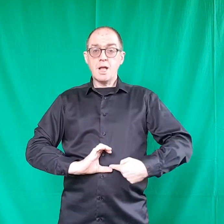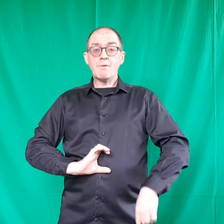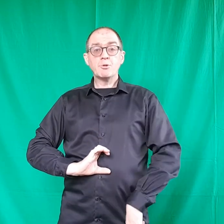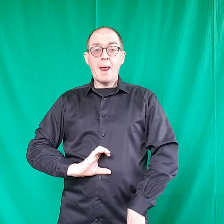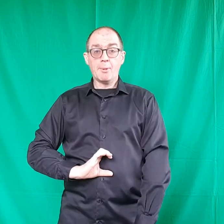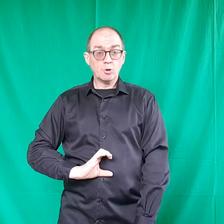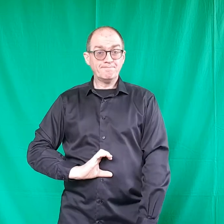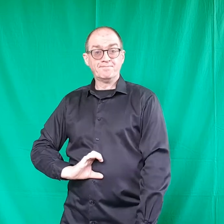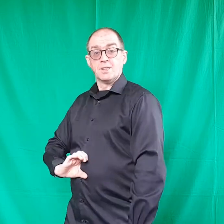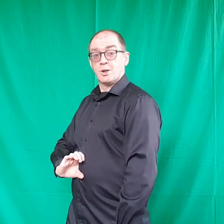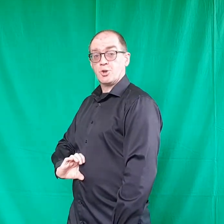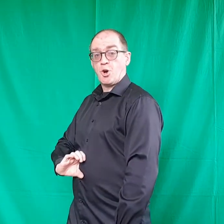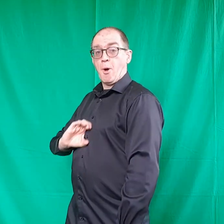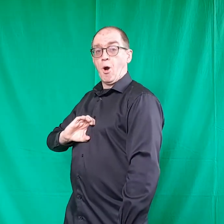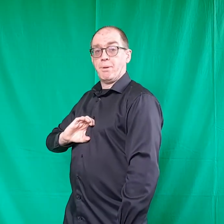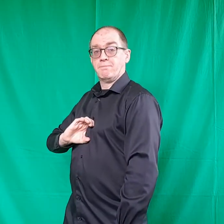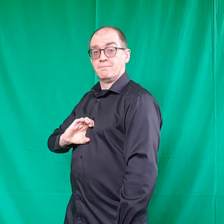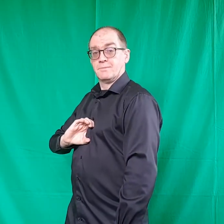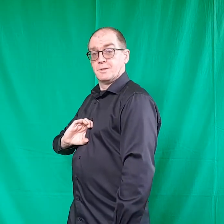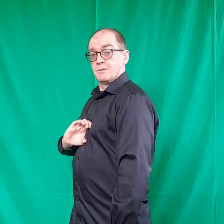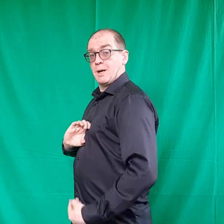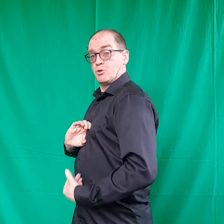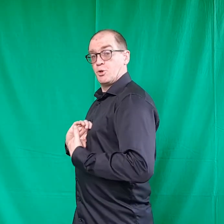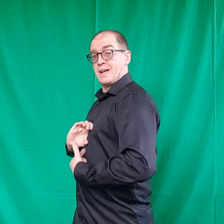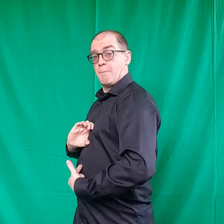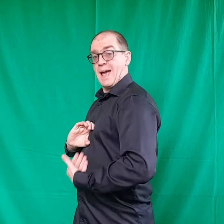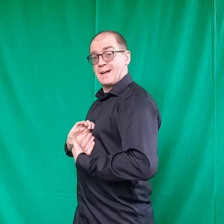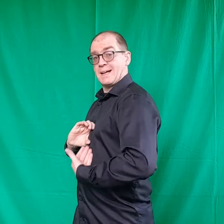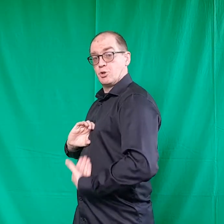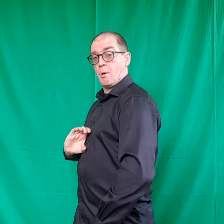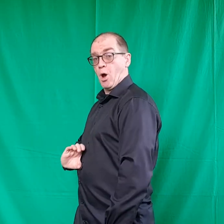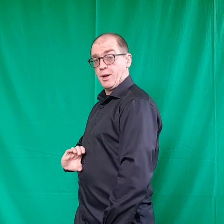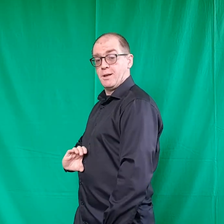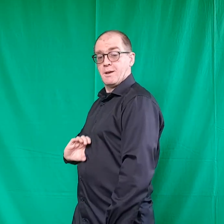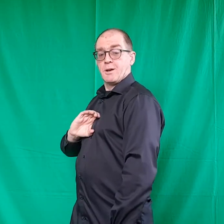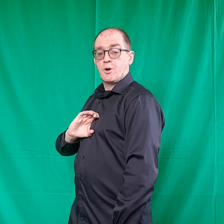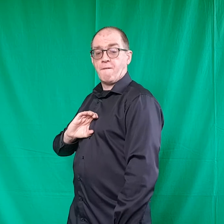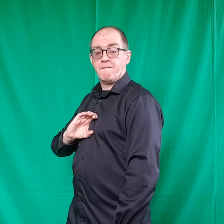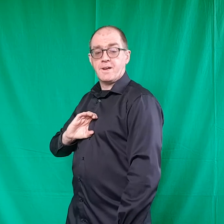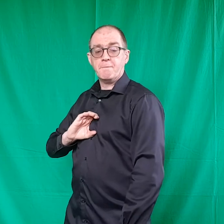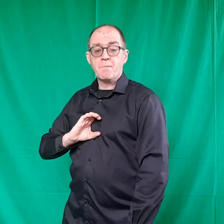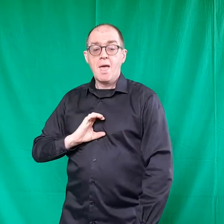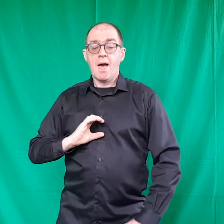Start at your belly button and just come up. Make sure you keep it against your body - 'confident'.